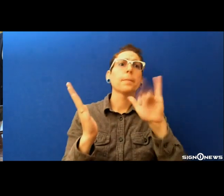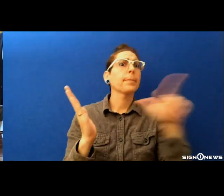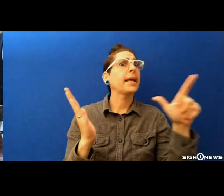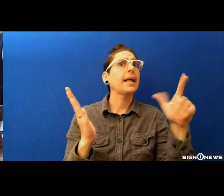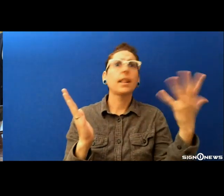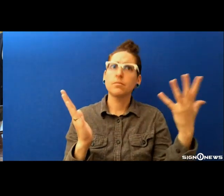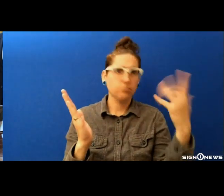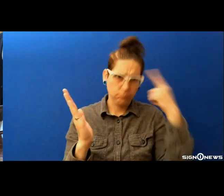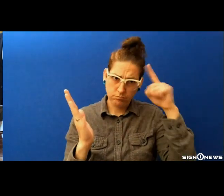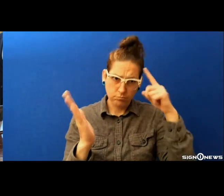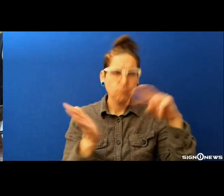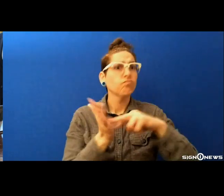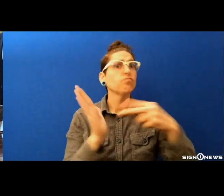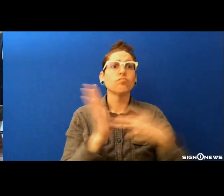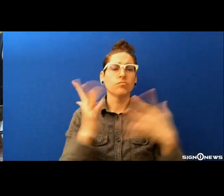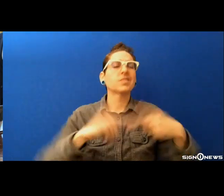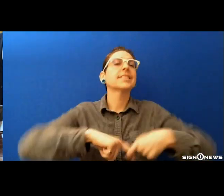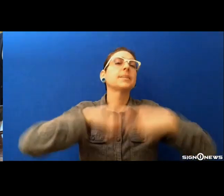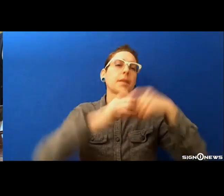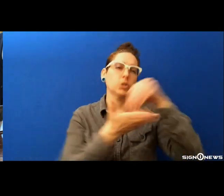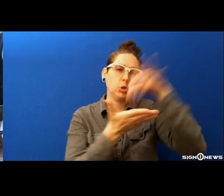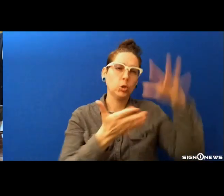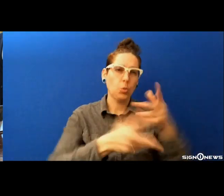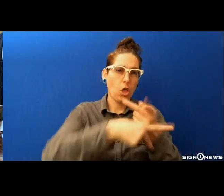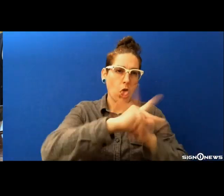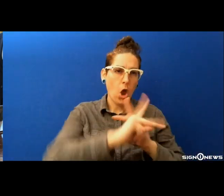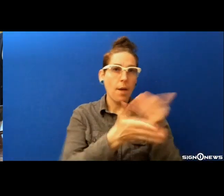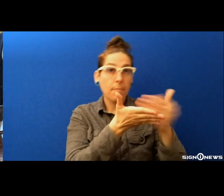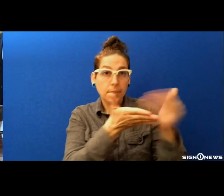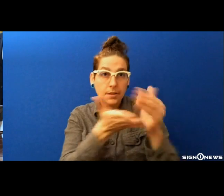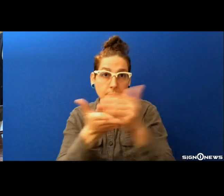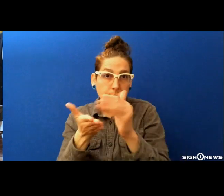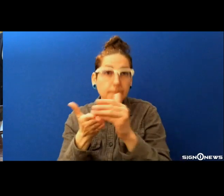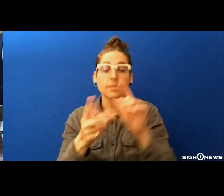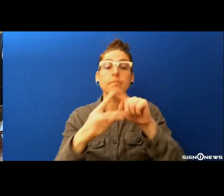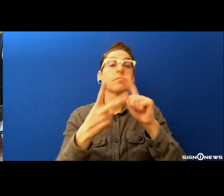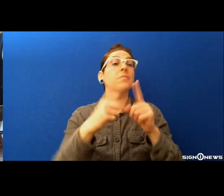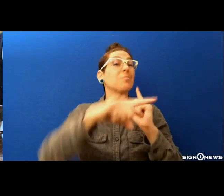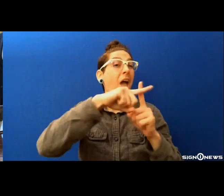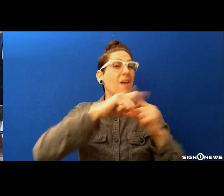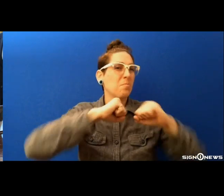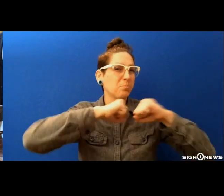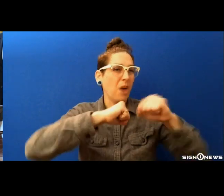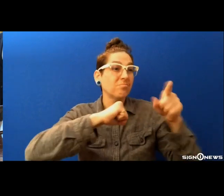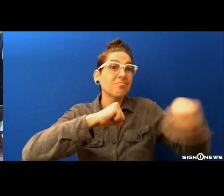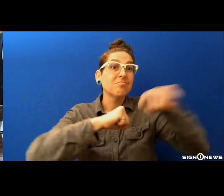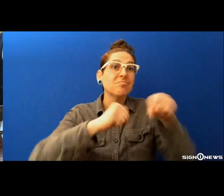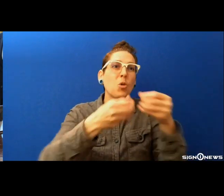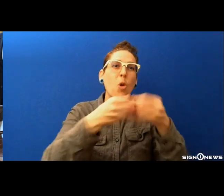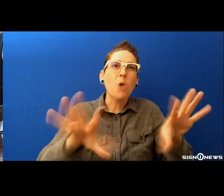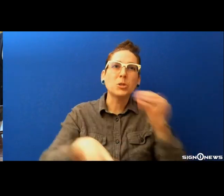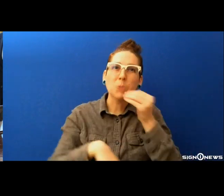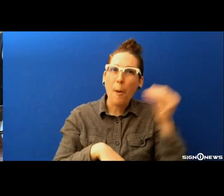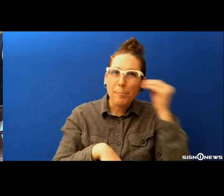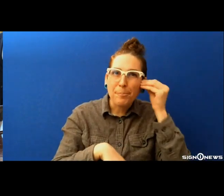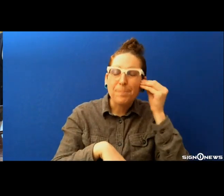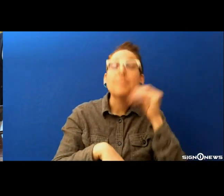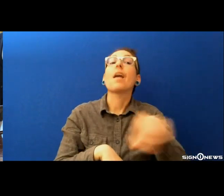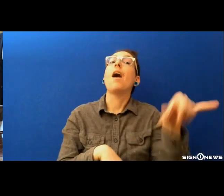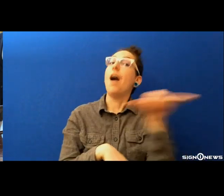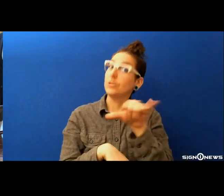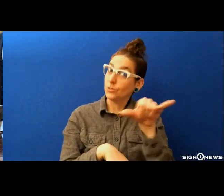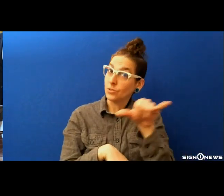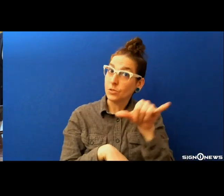The stimulus suspends student loan payments, adds protections against foreclosure and also